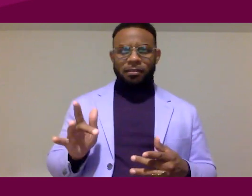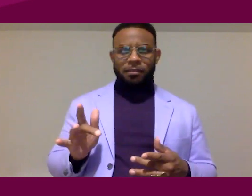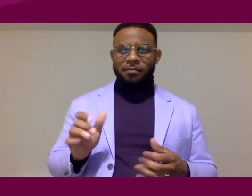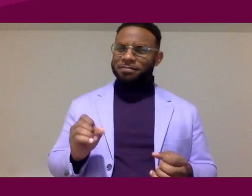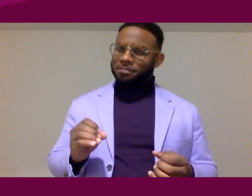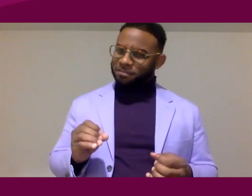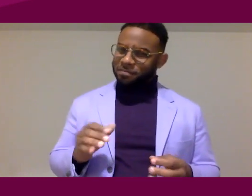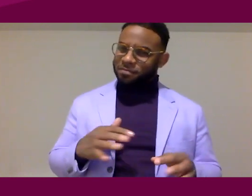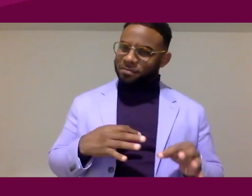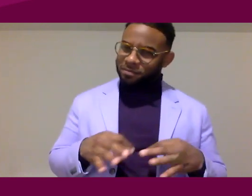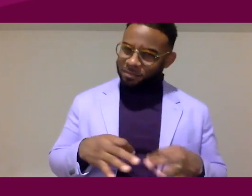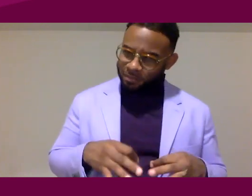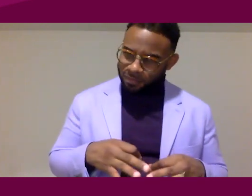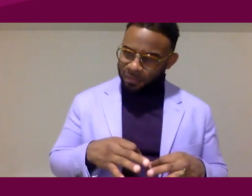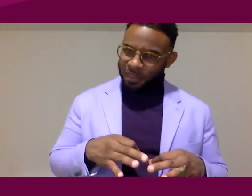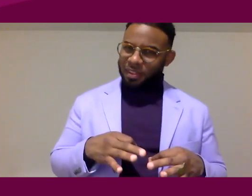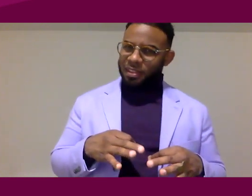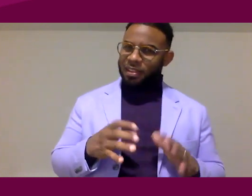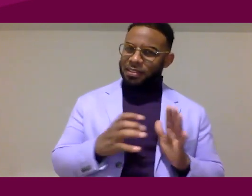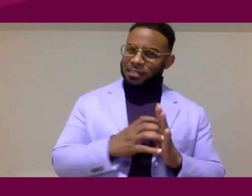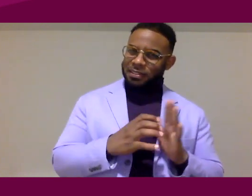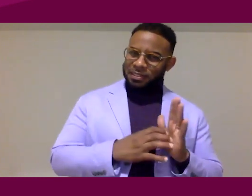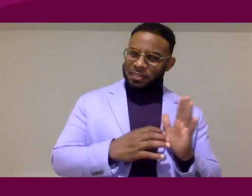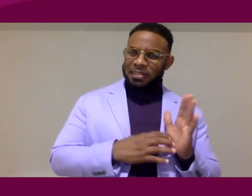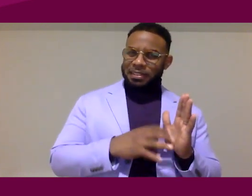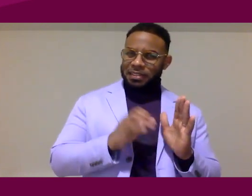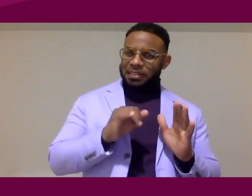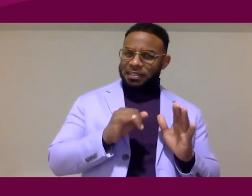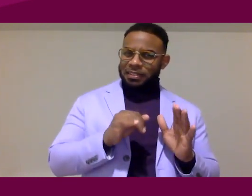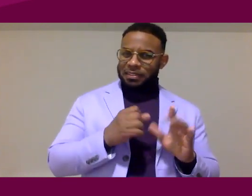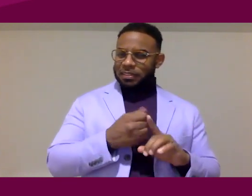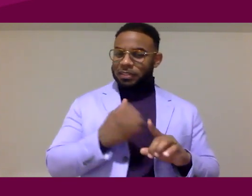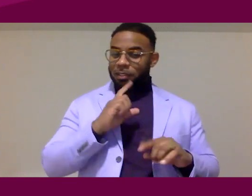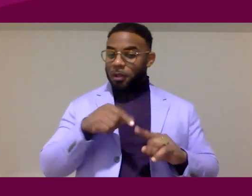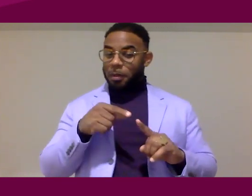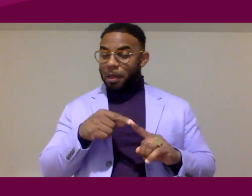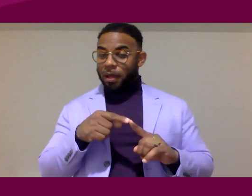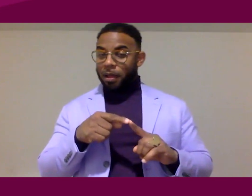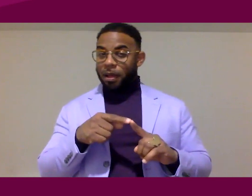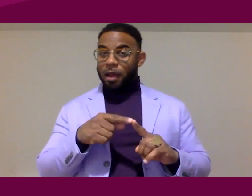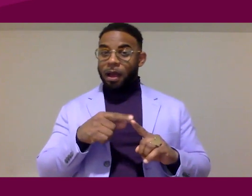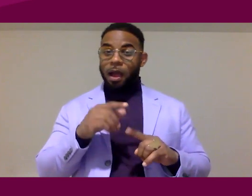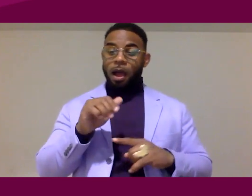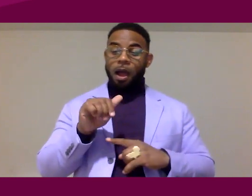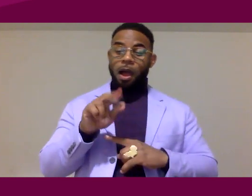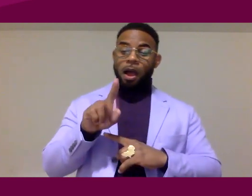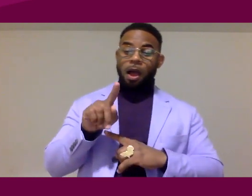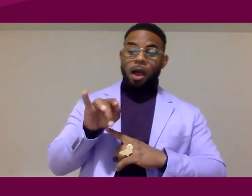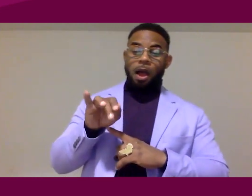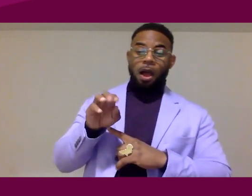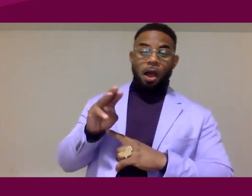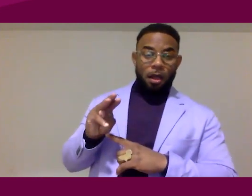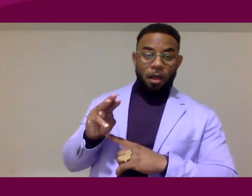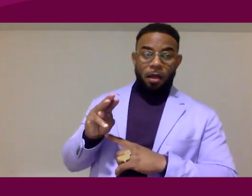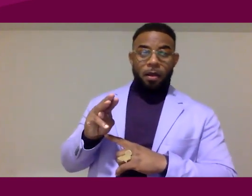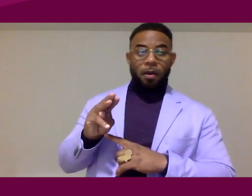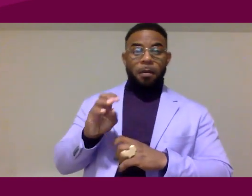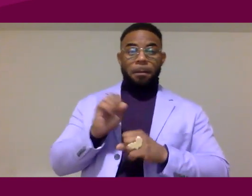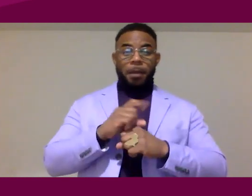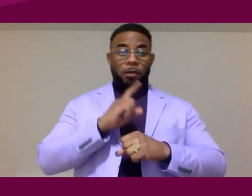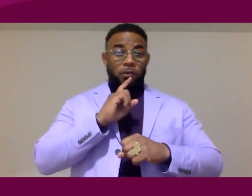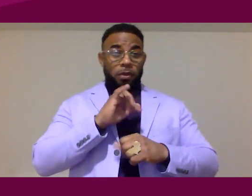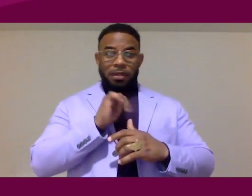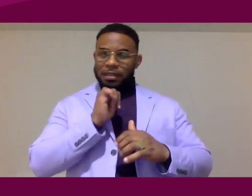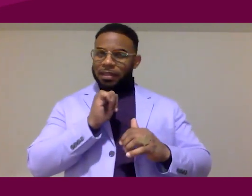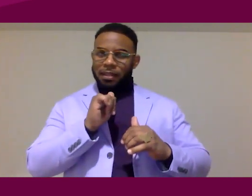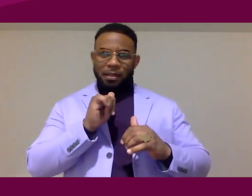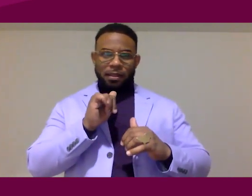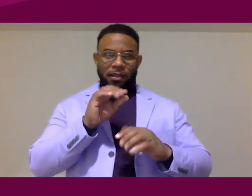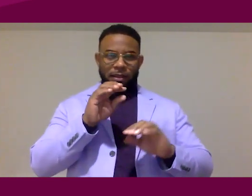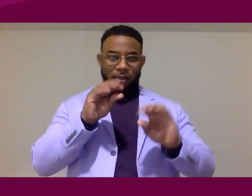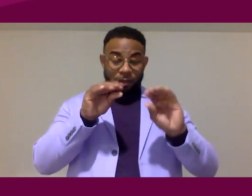So descriptive text, talking about autism, making sure that there's not flashing content